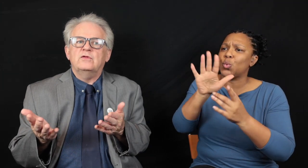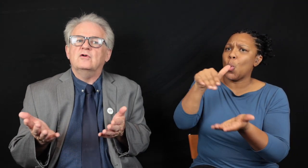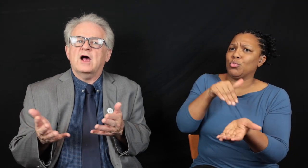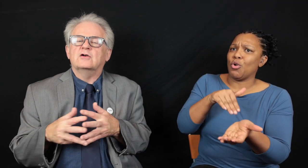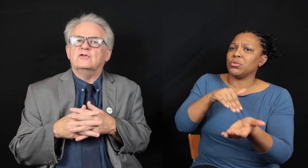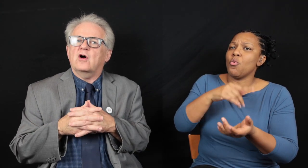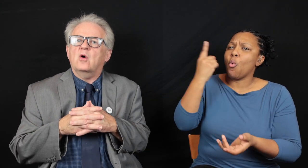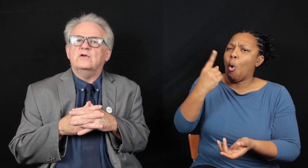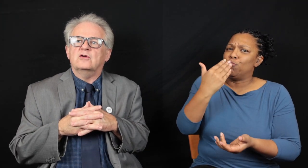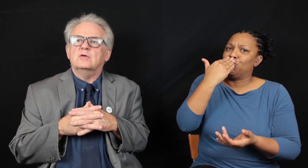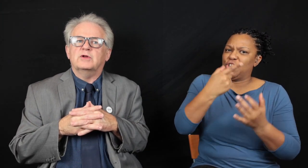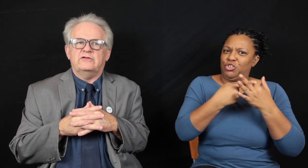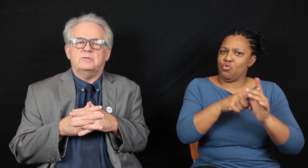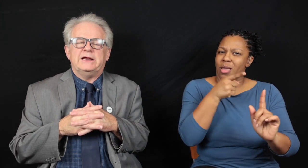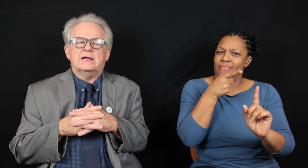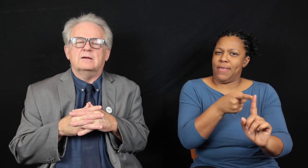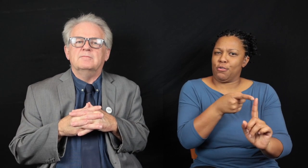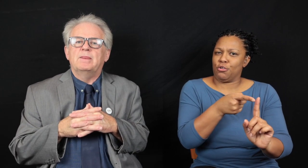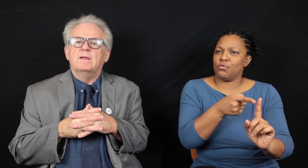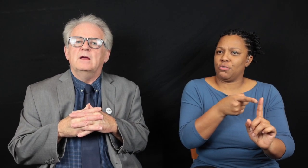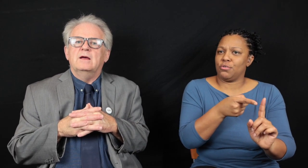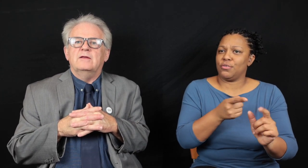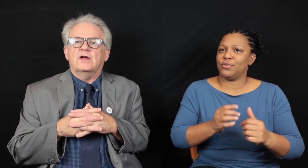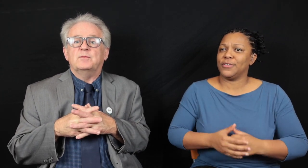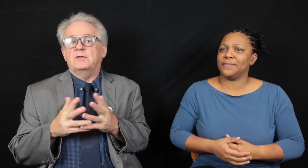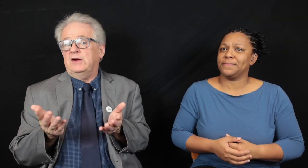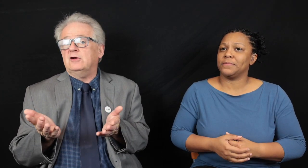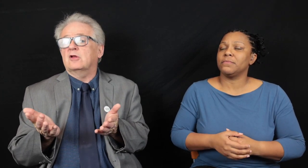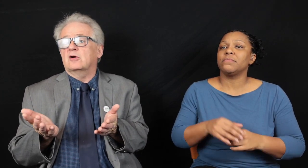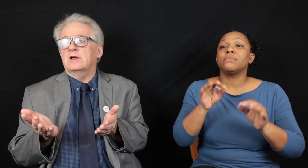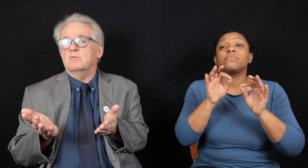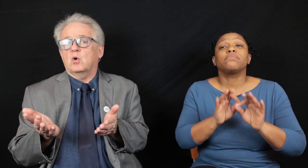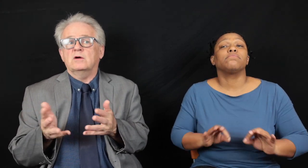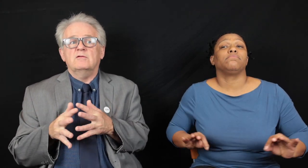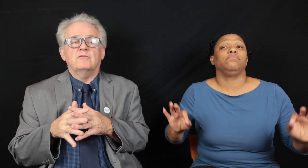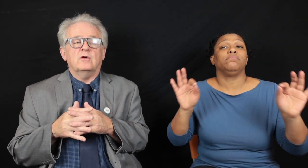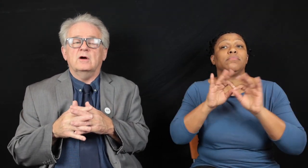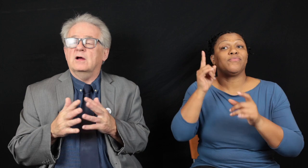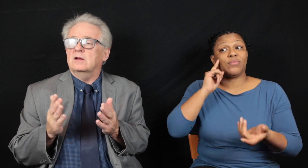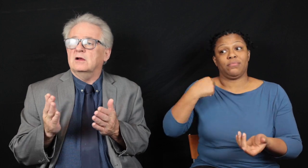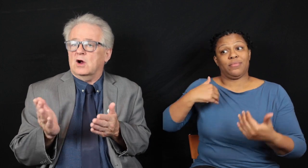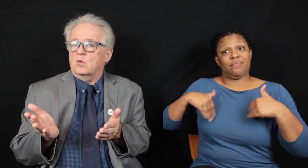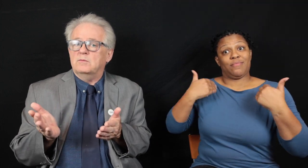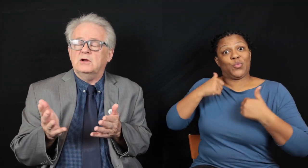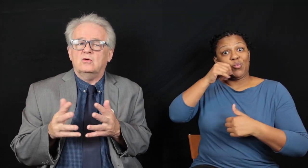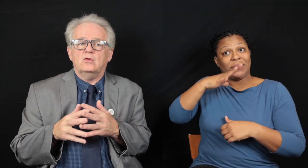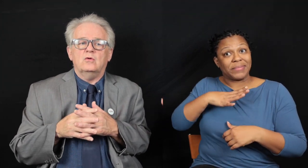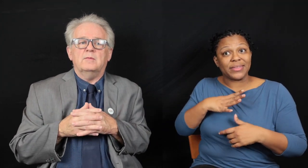is always a good place to begin. That’s particularly important for a young woman